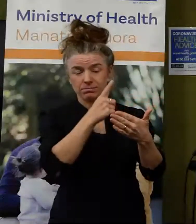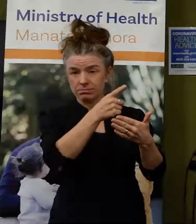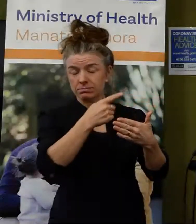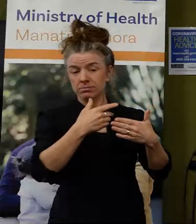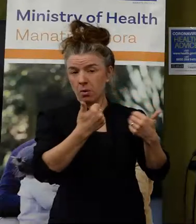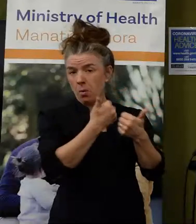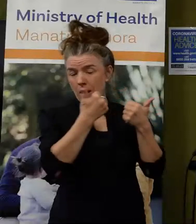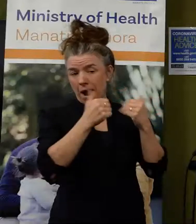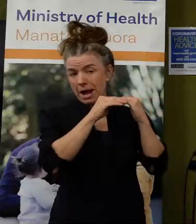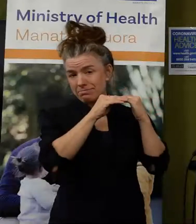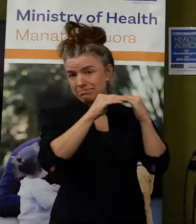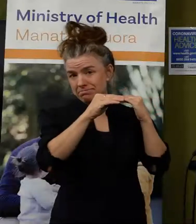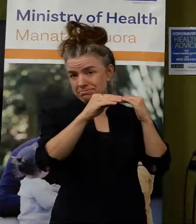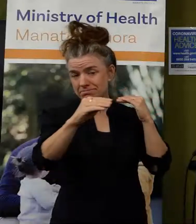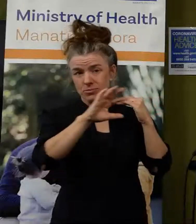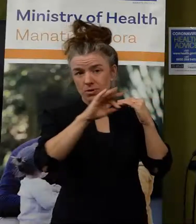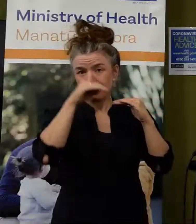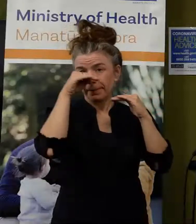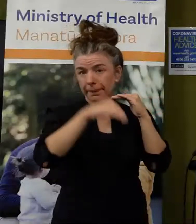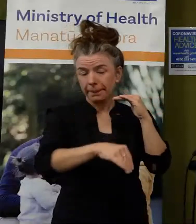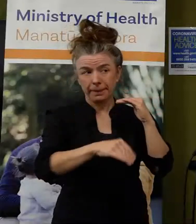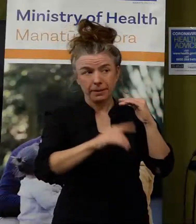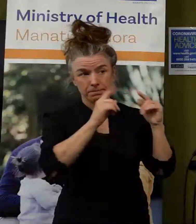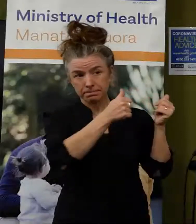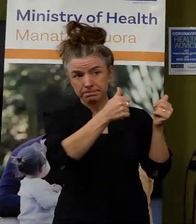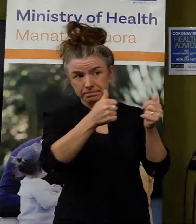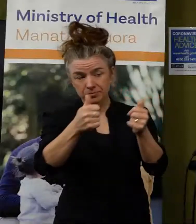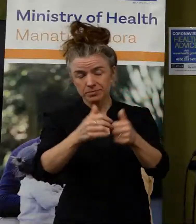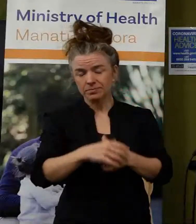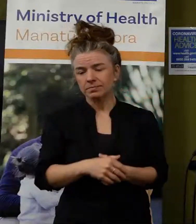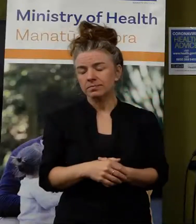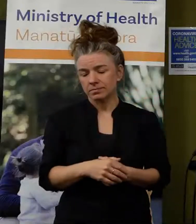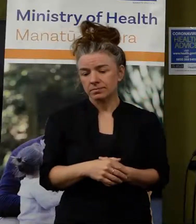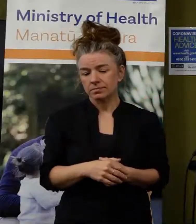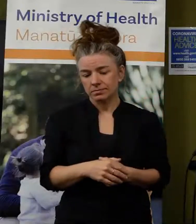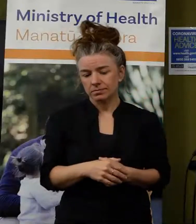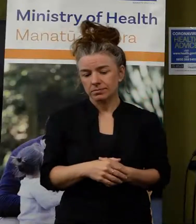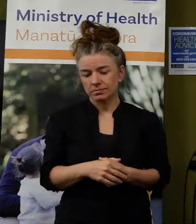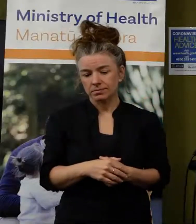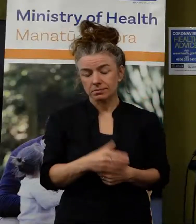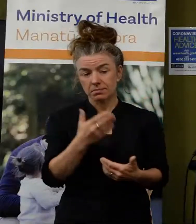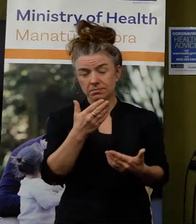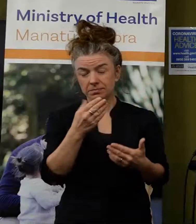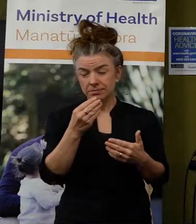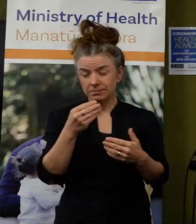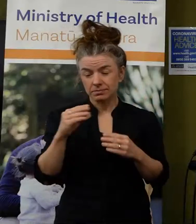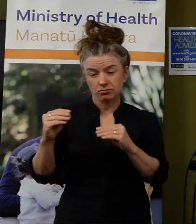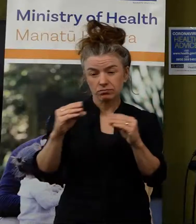They are doing well. There's been some talk, I understand, that they may be able to leave hospital in the next few days,